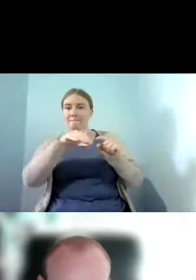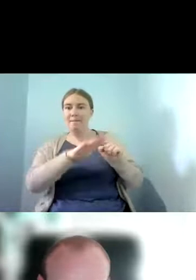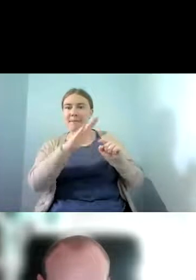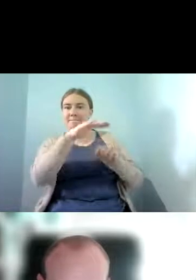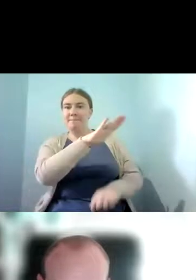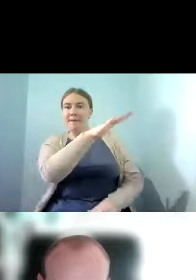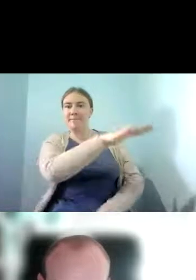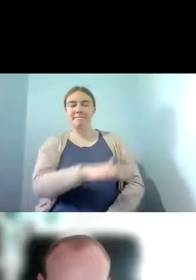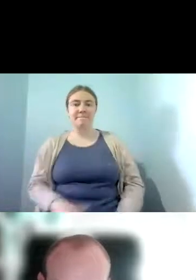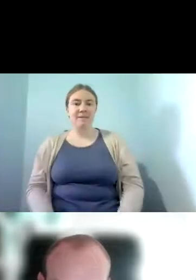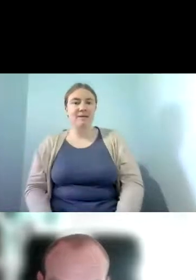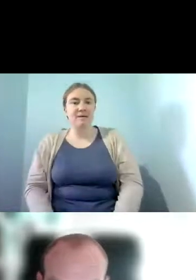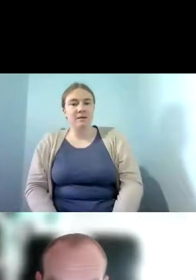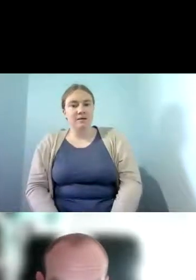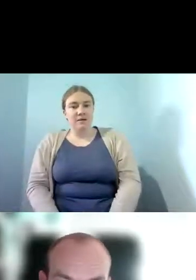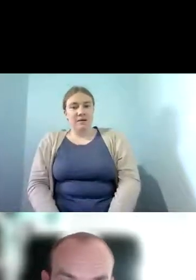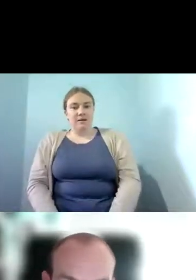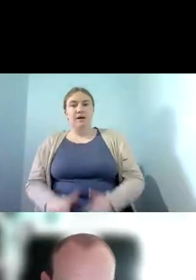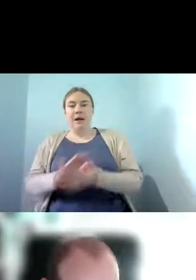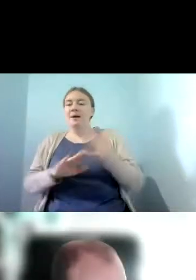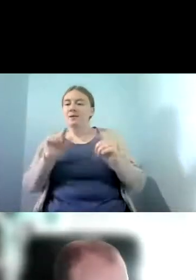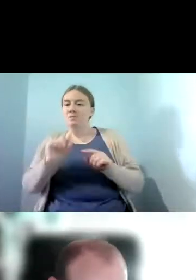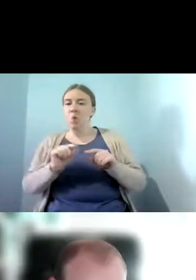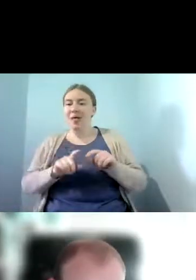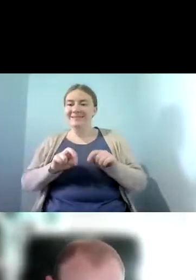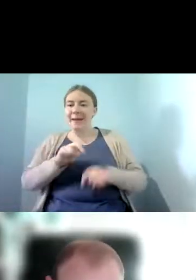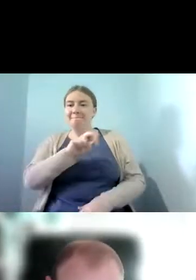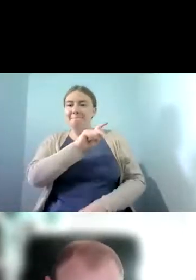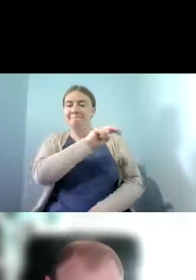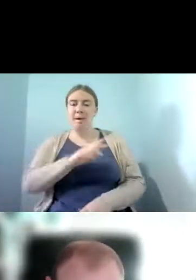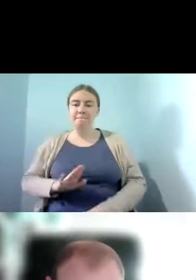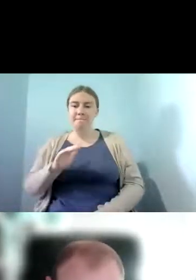how the pools will form a series of small steps for the fish to swim up